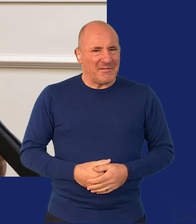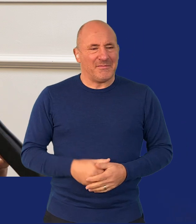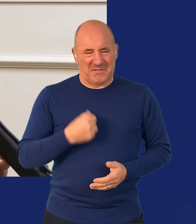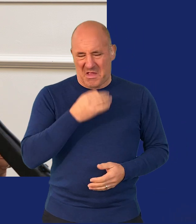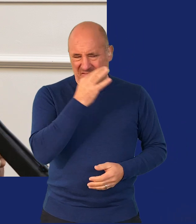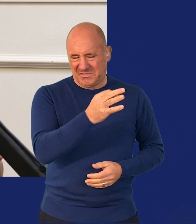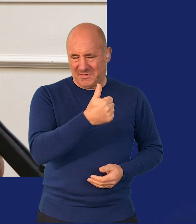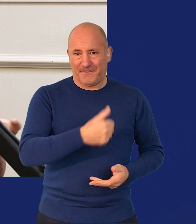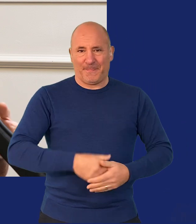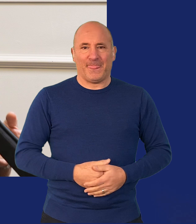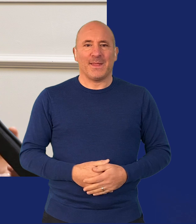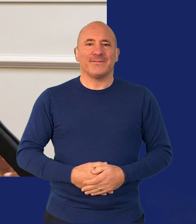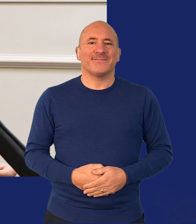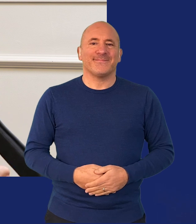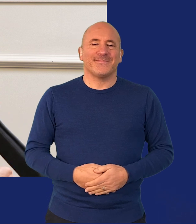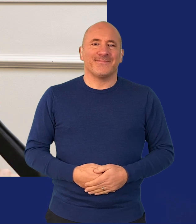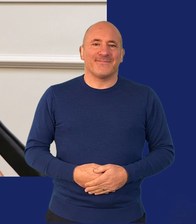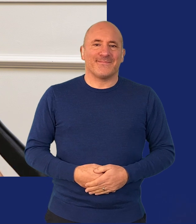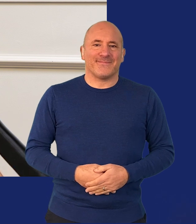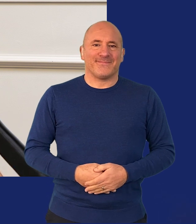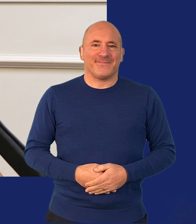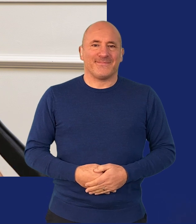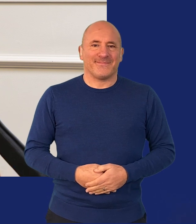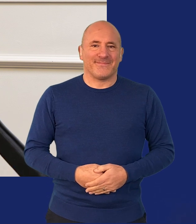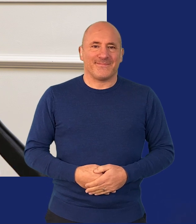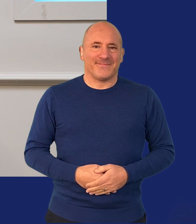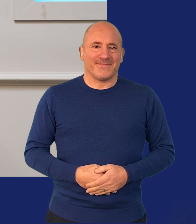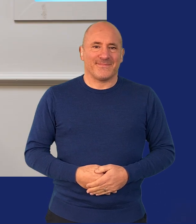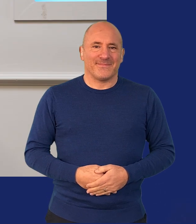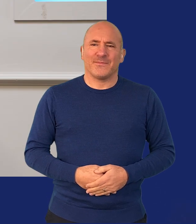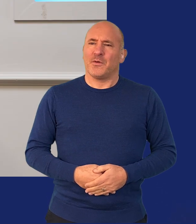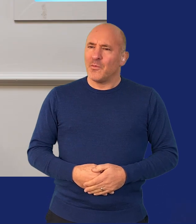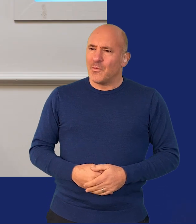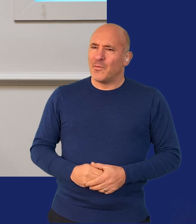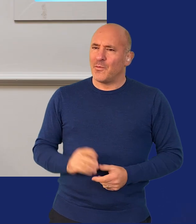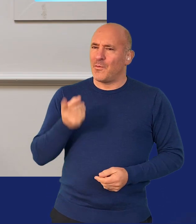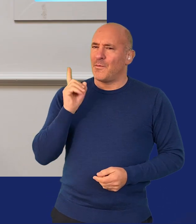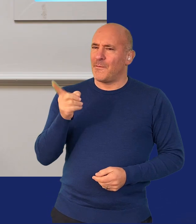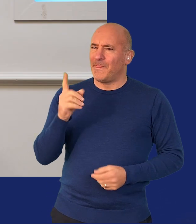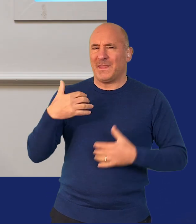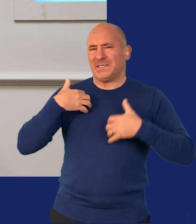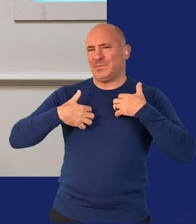As well. Okay. Yeah, um, yeah, this is an interesting one.